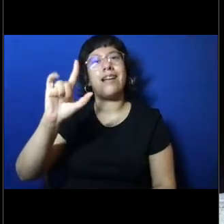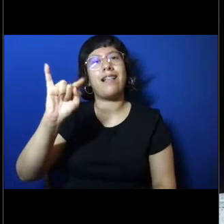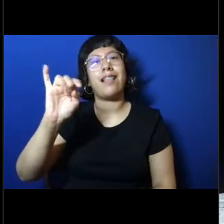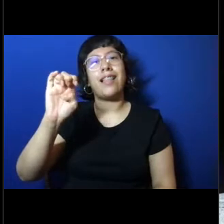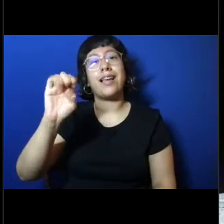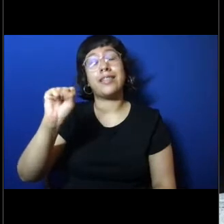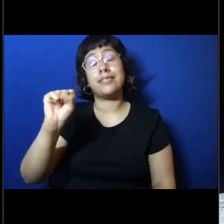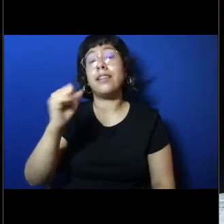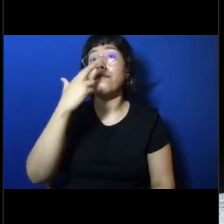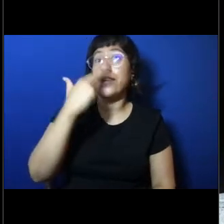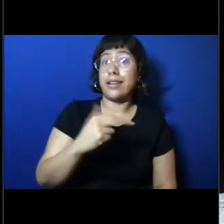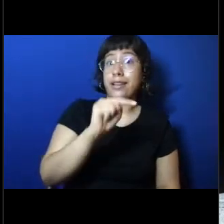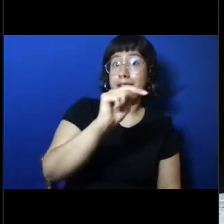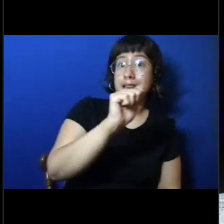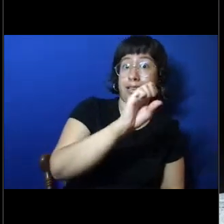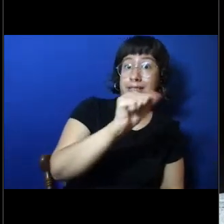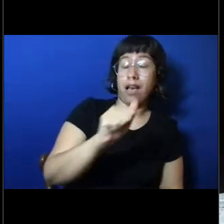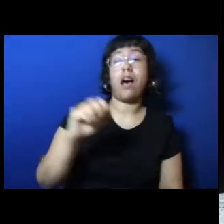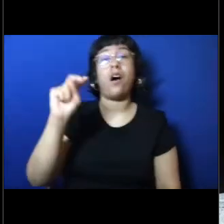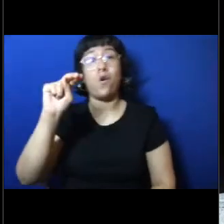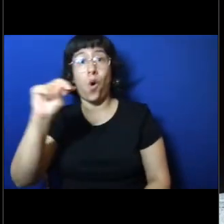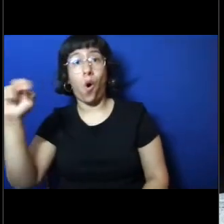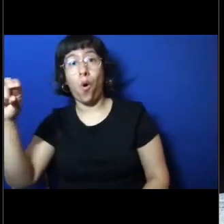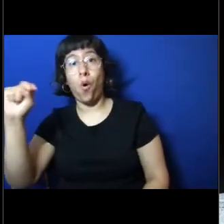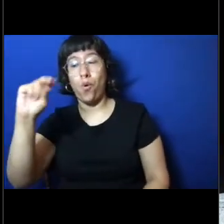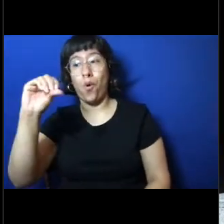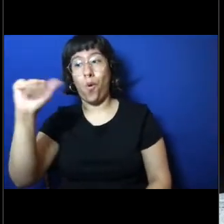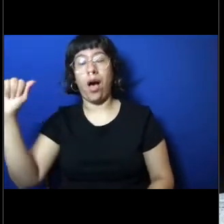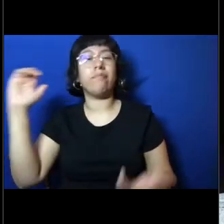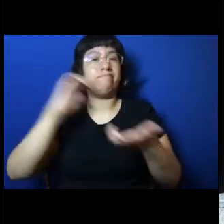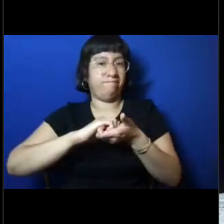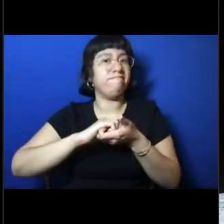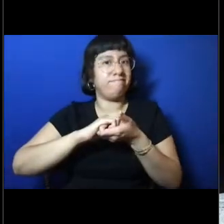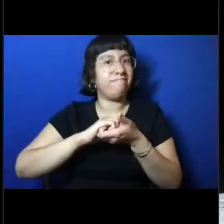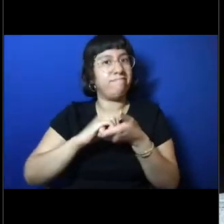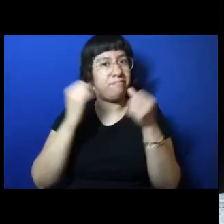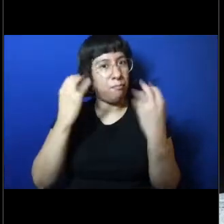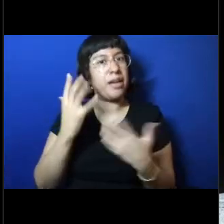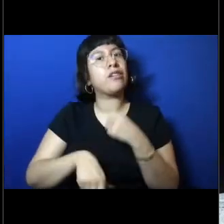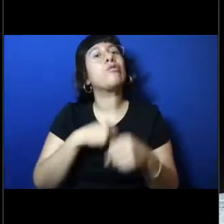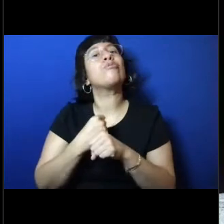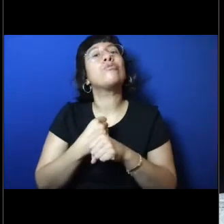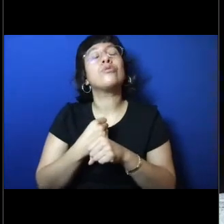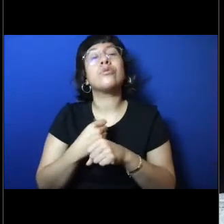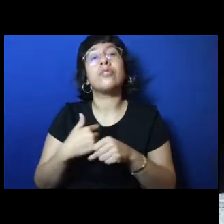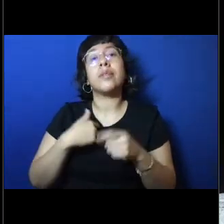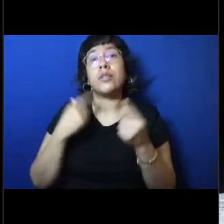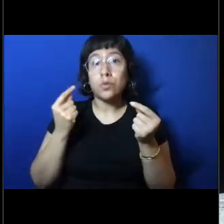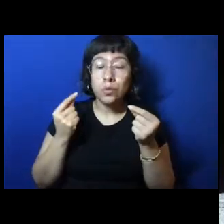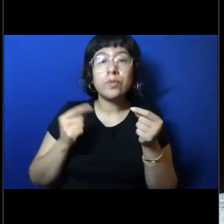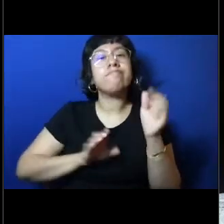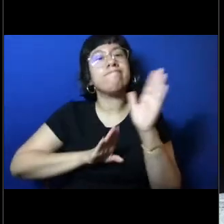that goes over many years in this kind of business. And so I started working with the development building, testing and launching